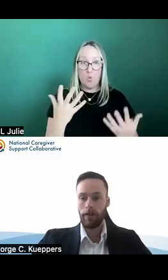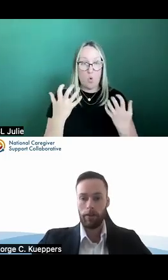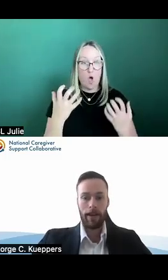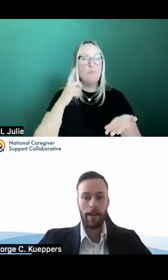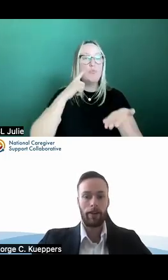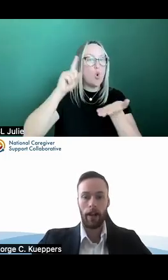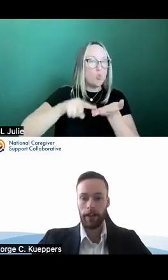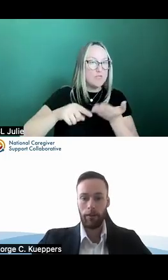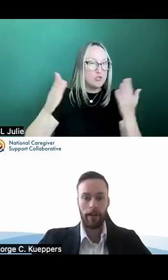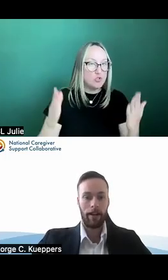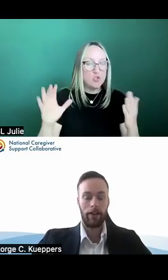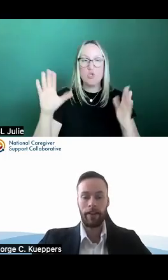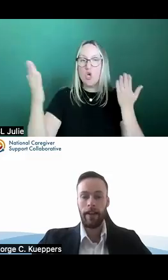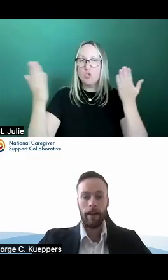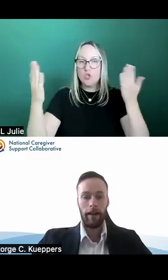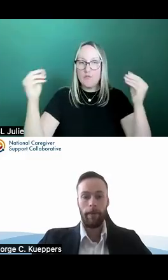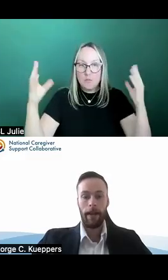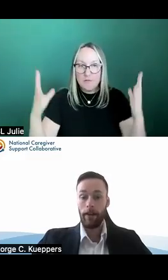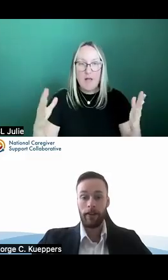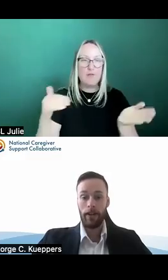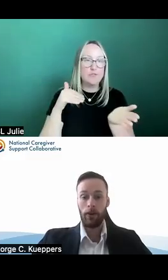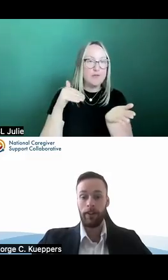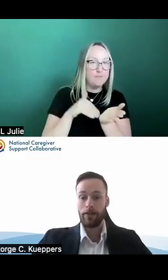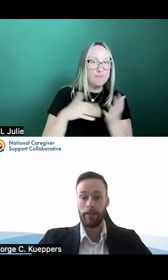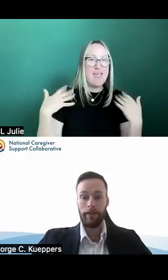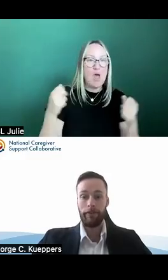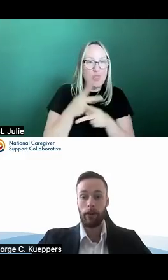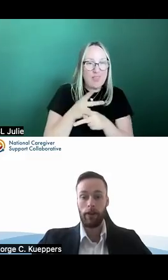service providers, healthcare providers, and other stakeholders interested in furthering